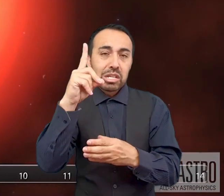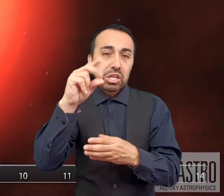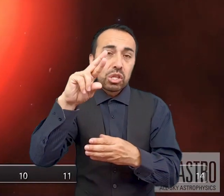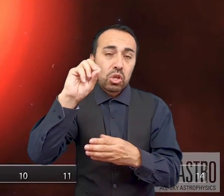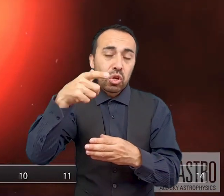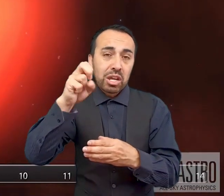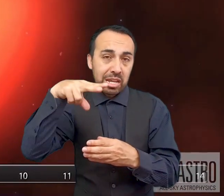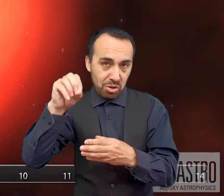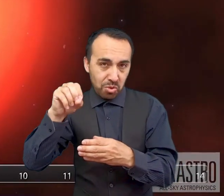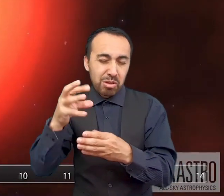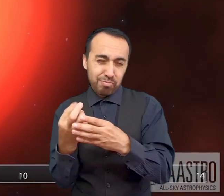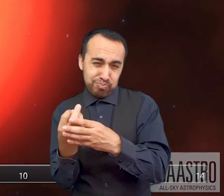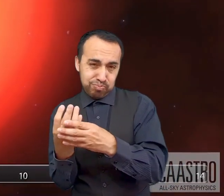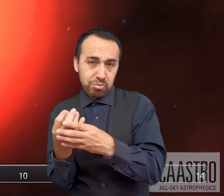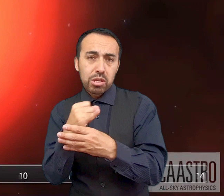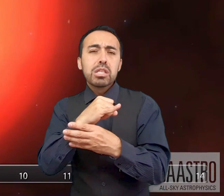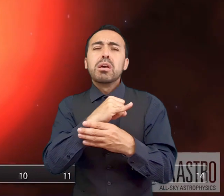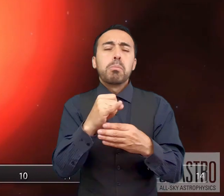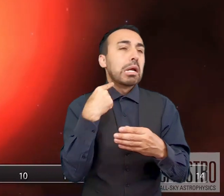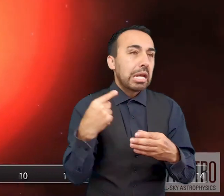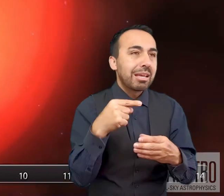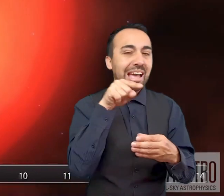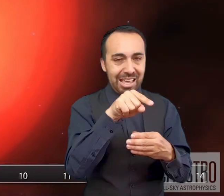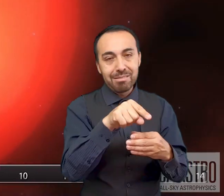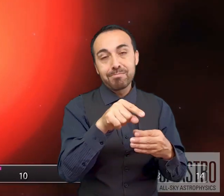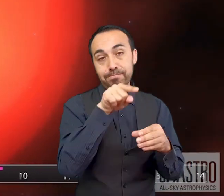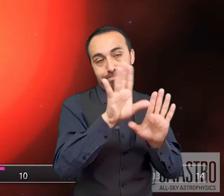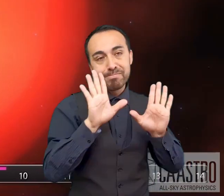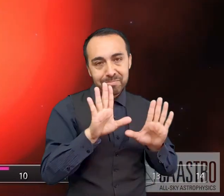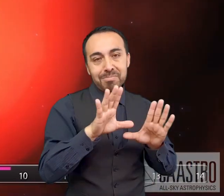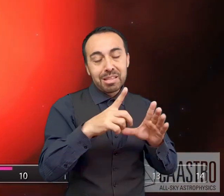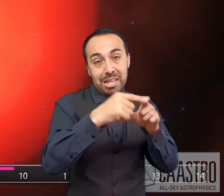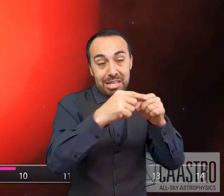but never reaches temperatures sufficient to initiate carbon burning. However,